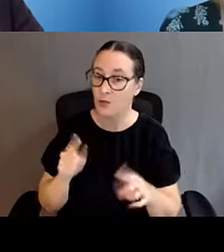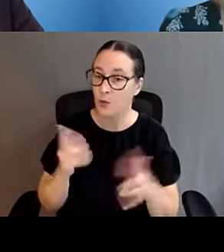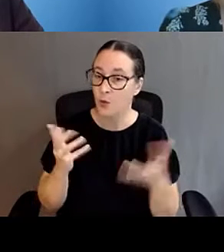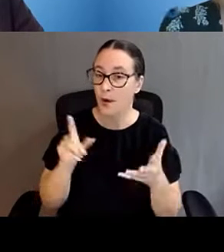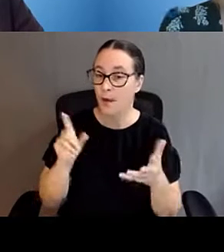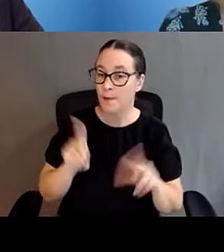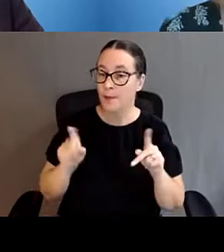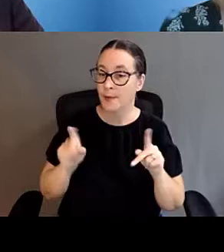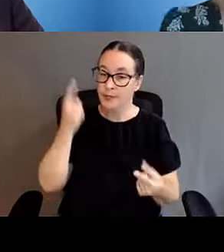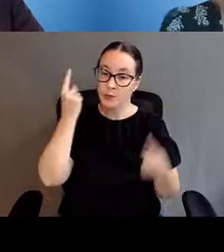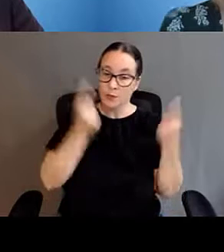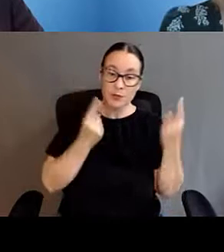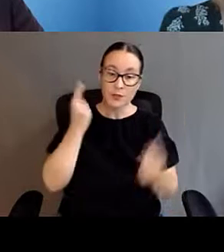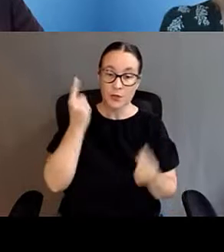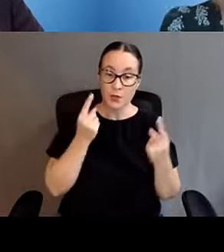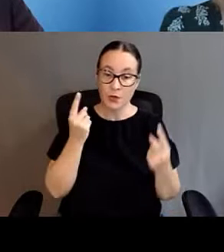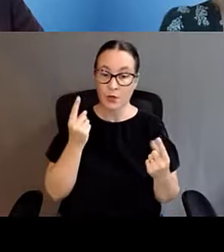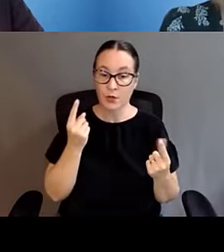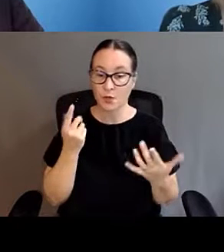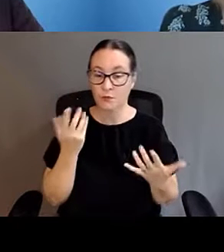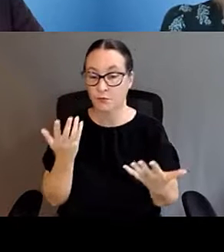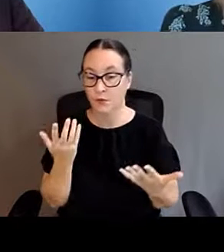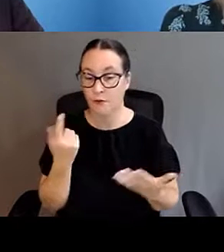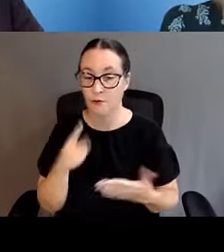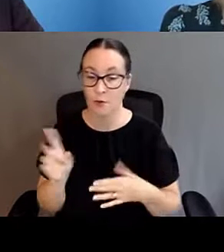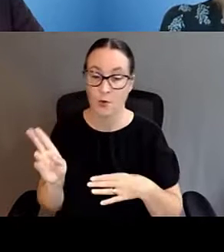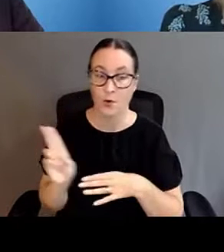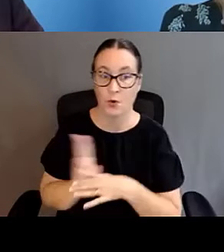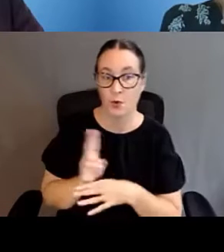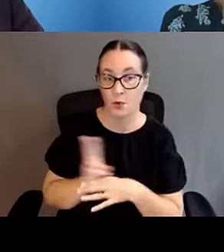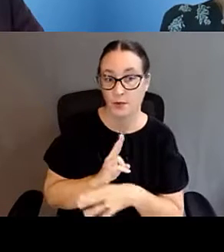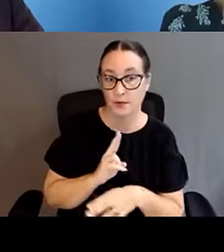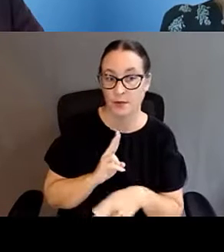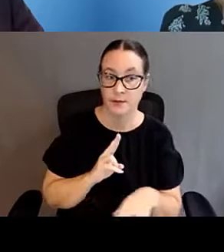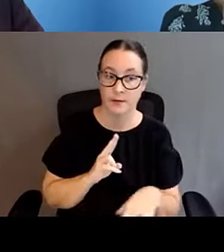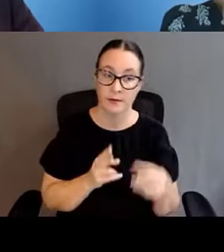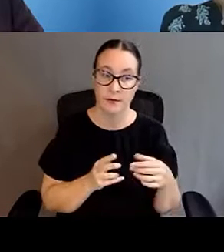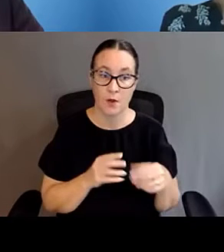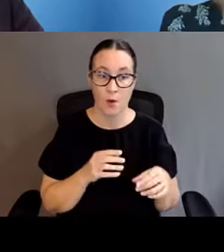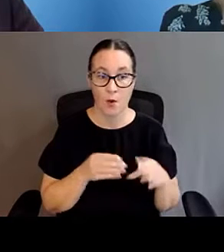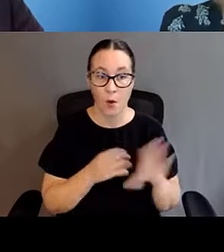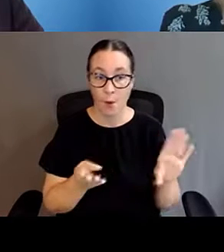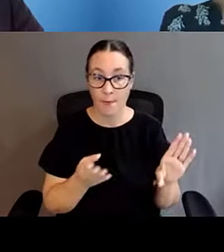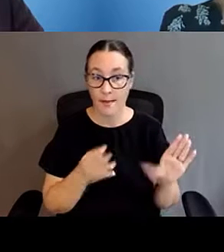in terms of using a repository ... open-access repository versus sort